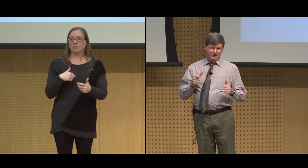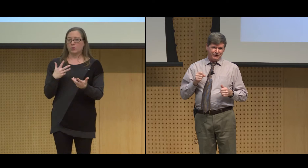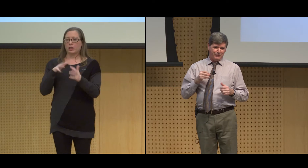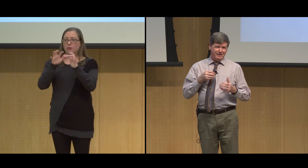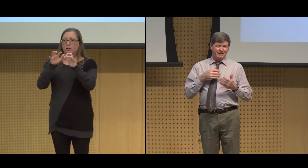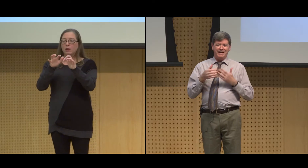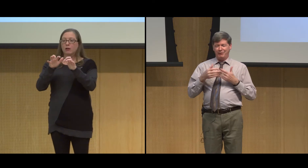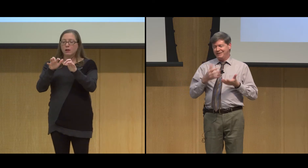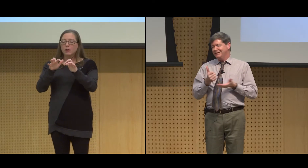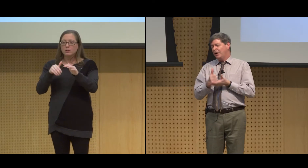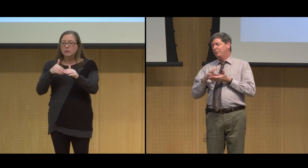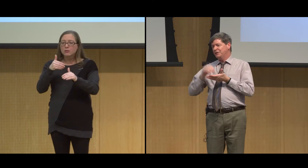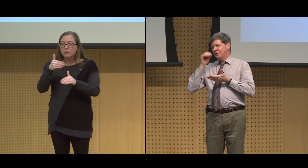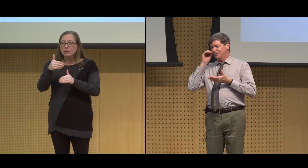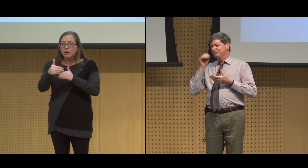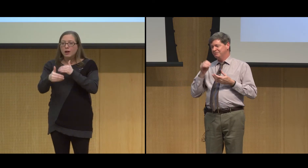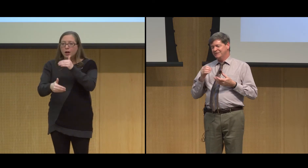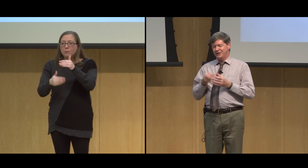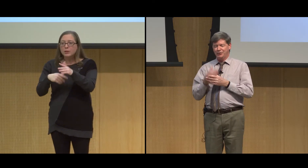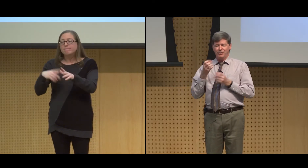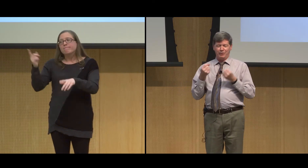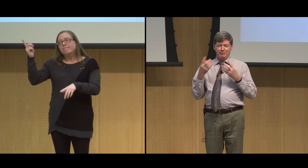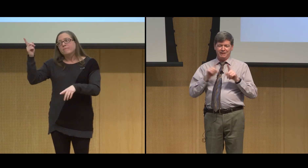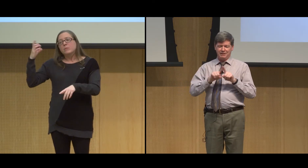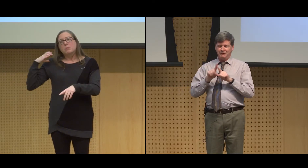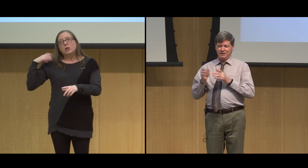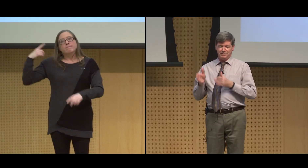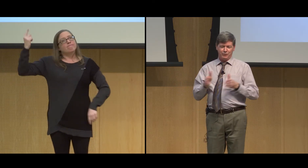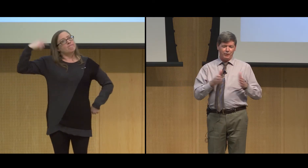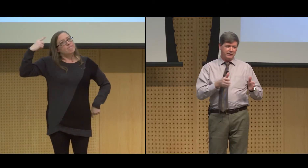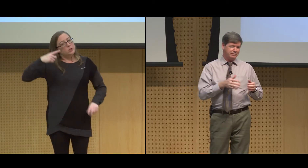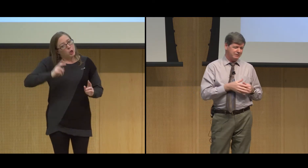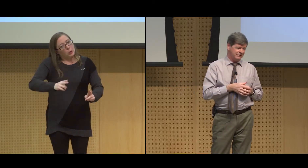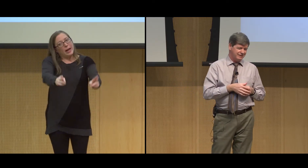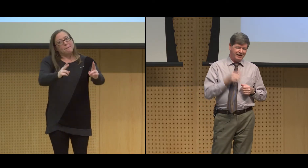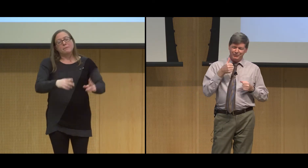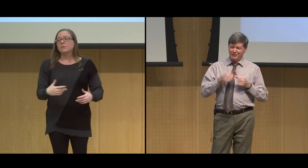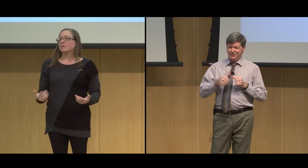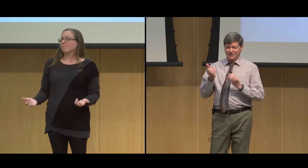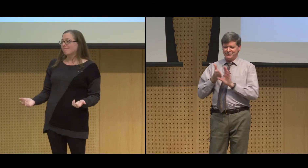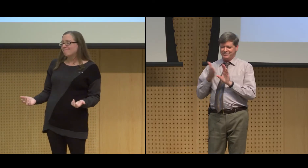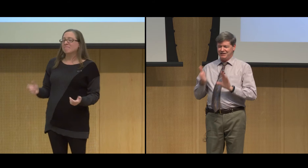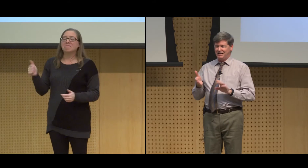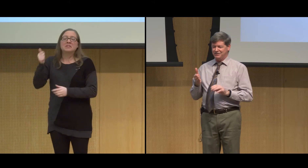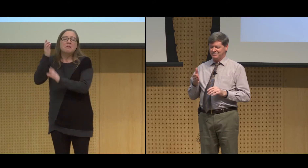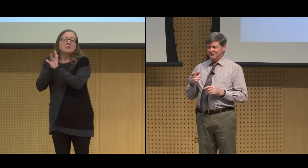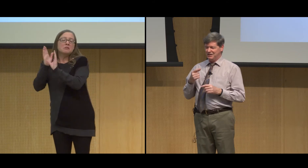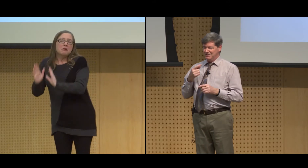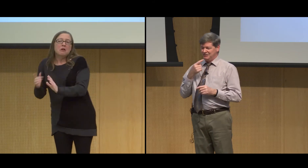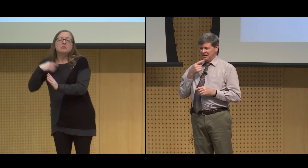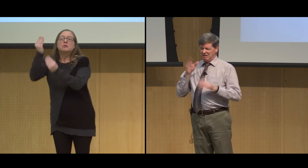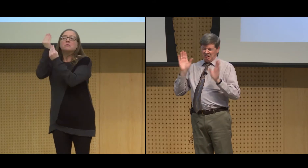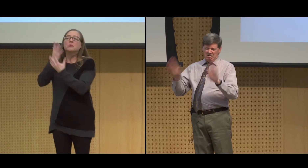so anyway, it helped me learn and grow in many--in many different ways. I remember this other psychologist said,